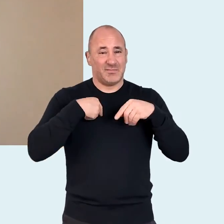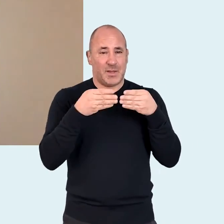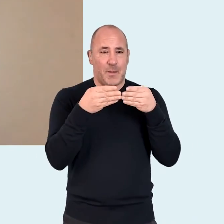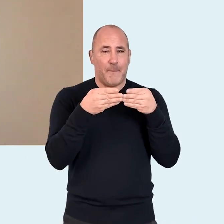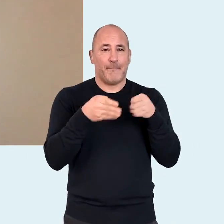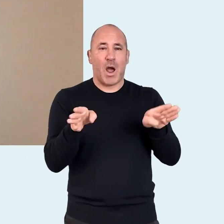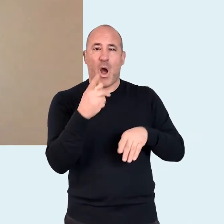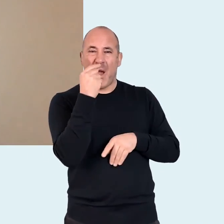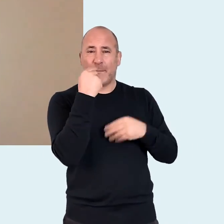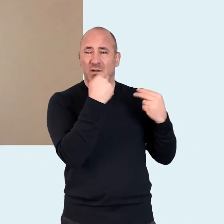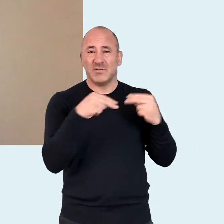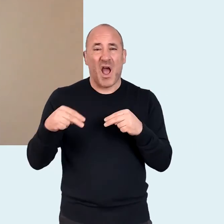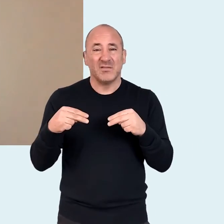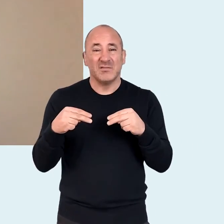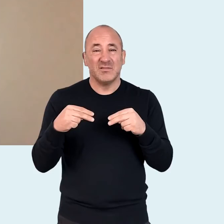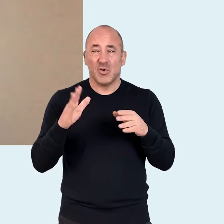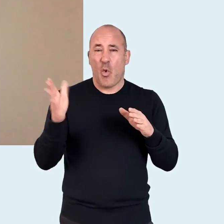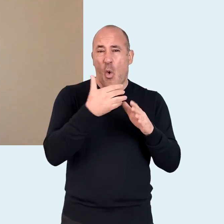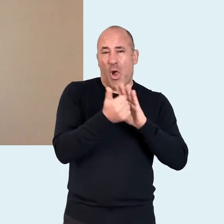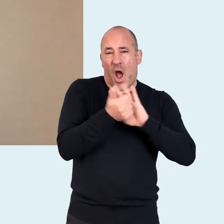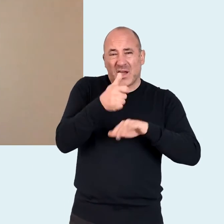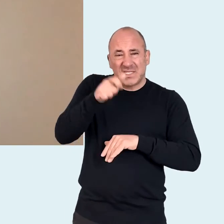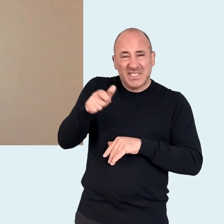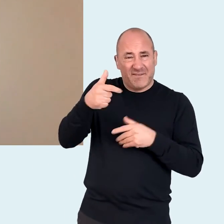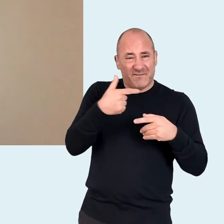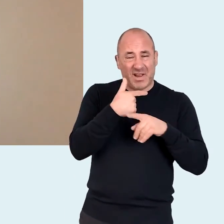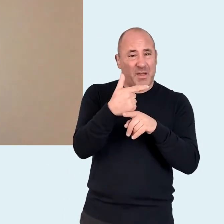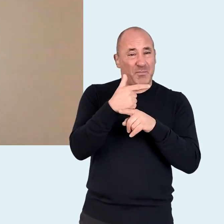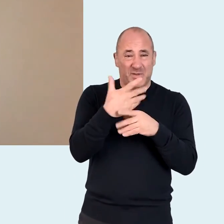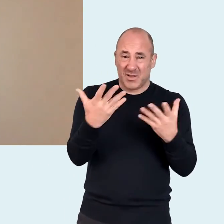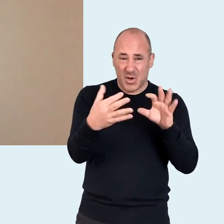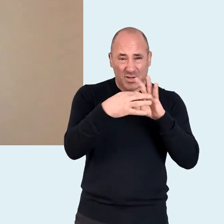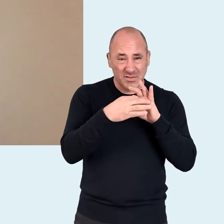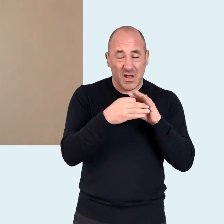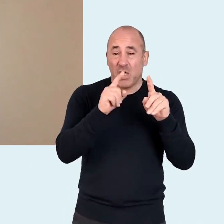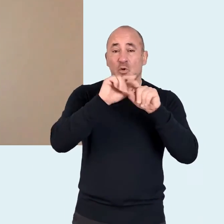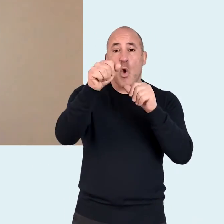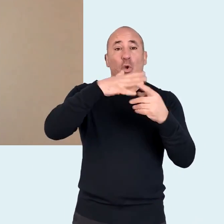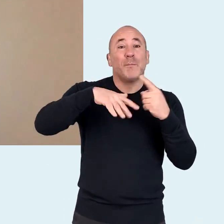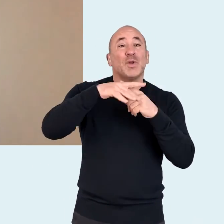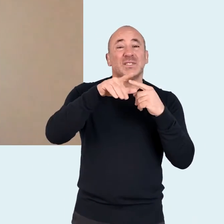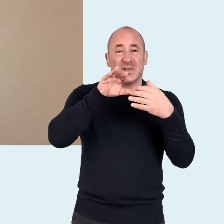you to reach out to us at Parable Dance and to all of the artists in this film and others